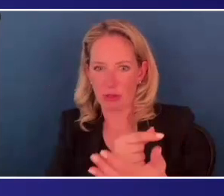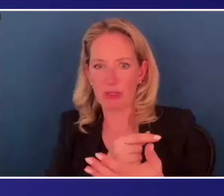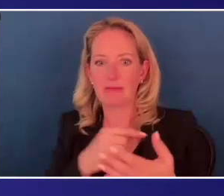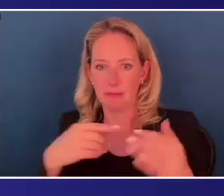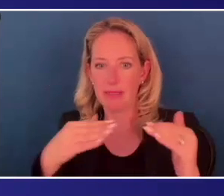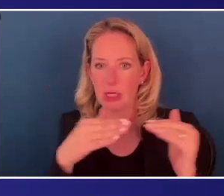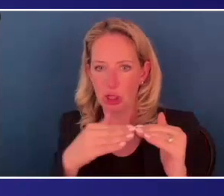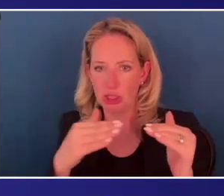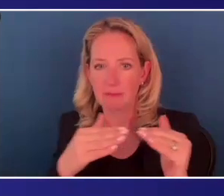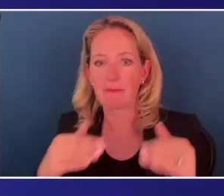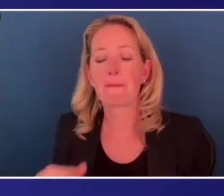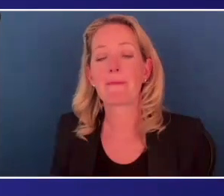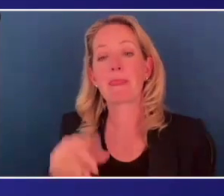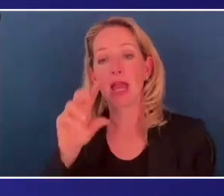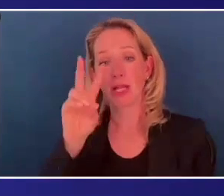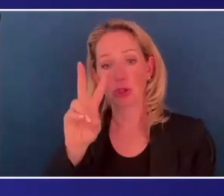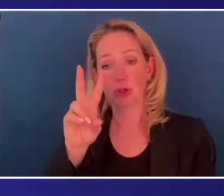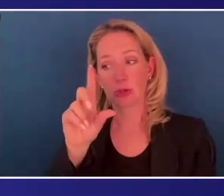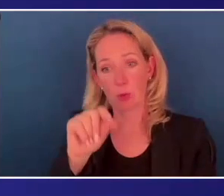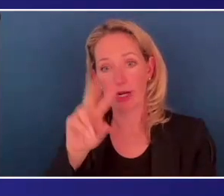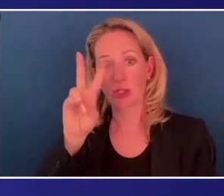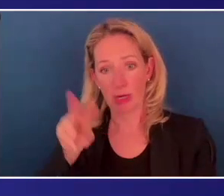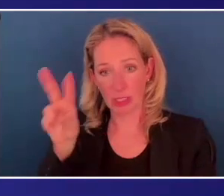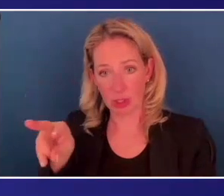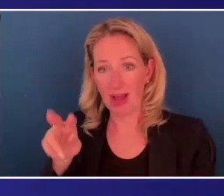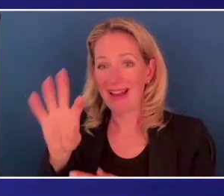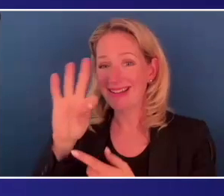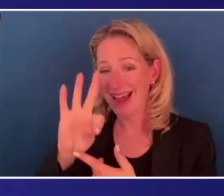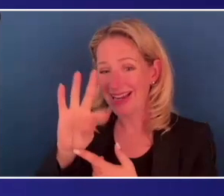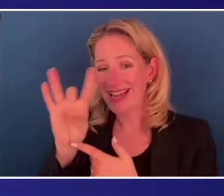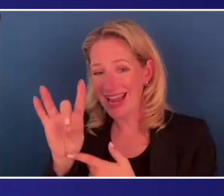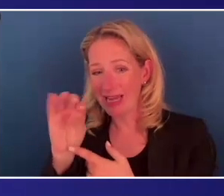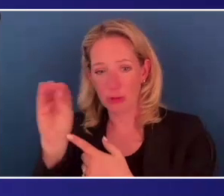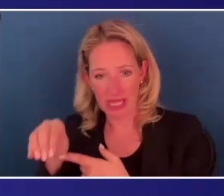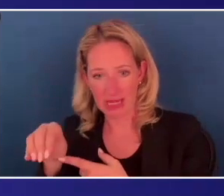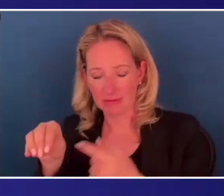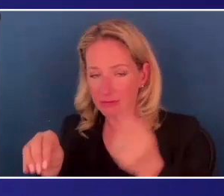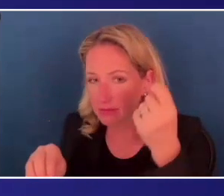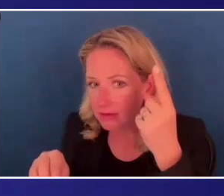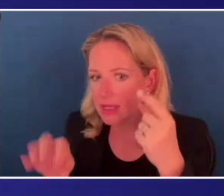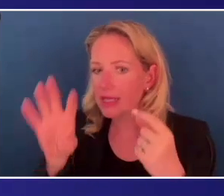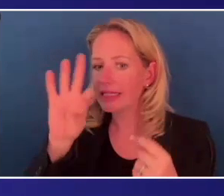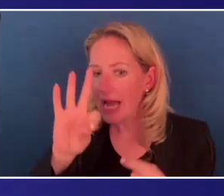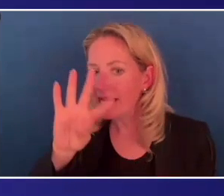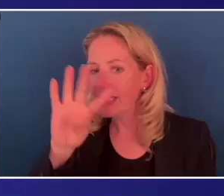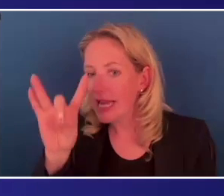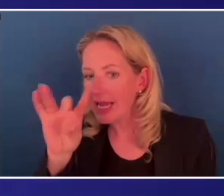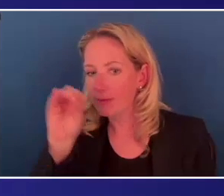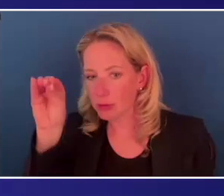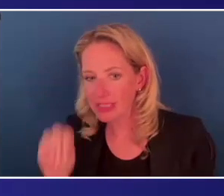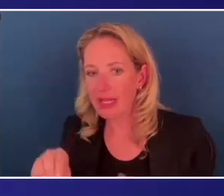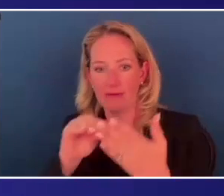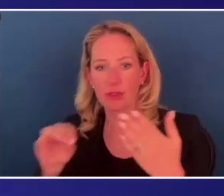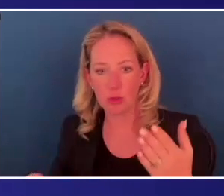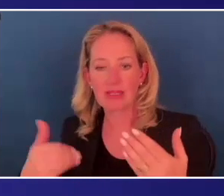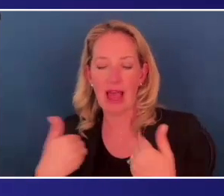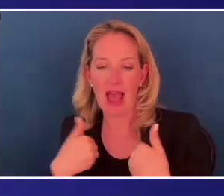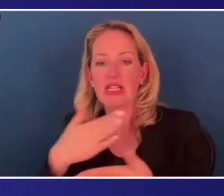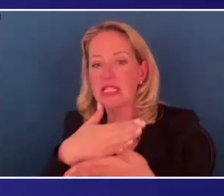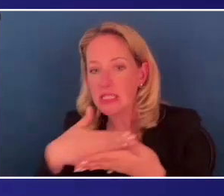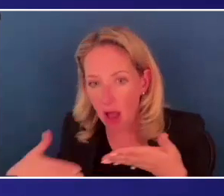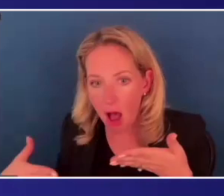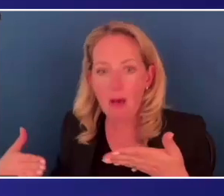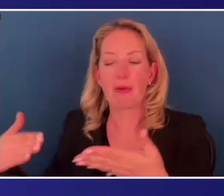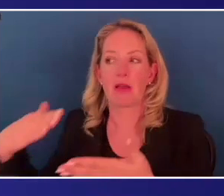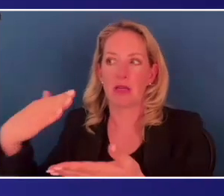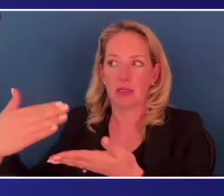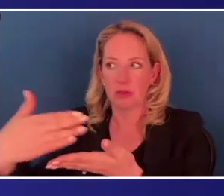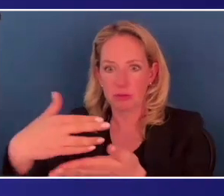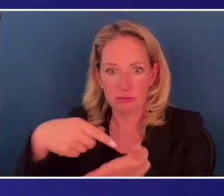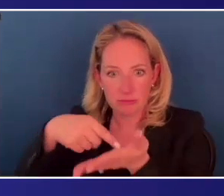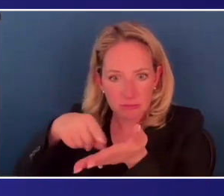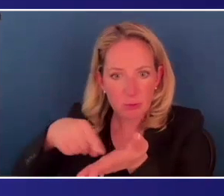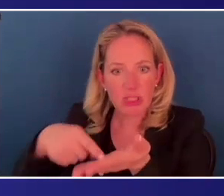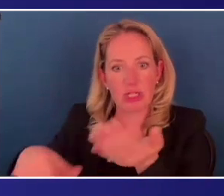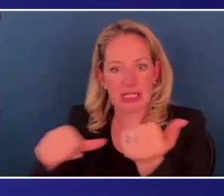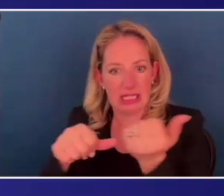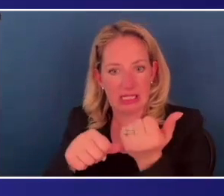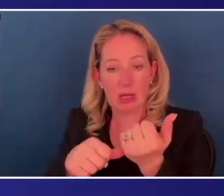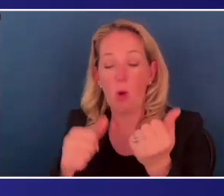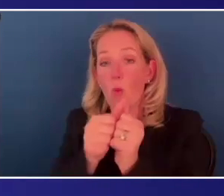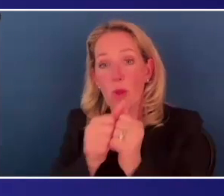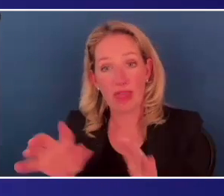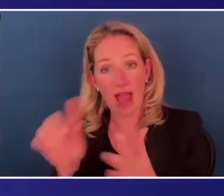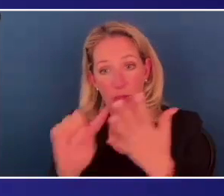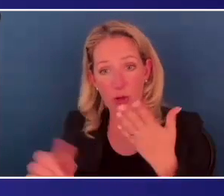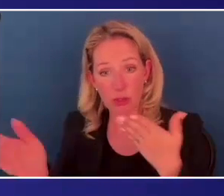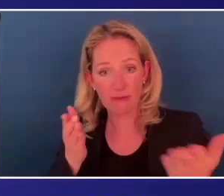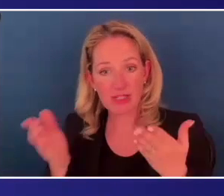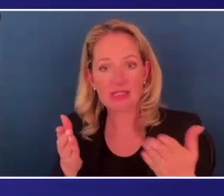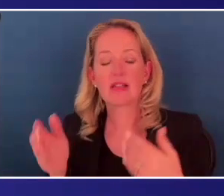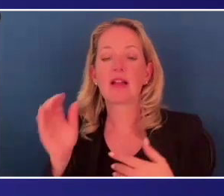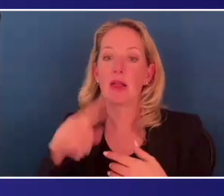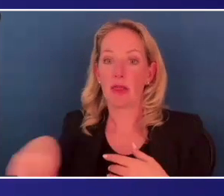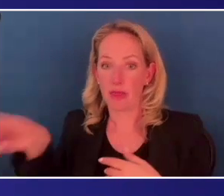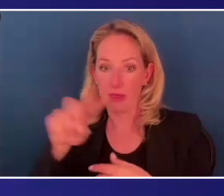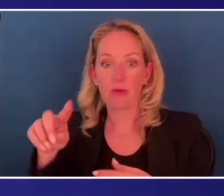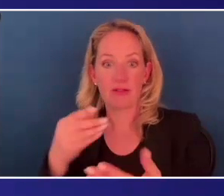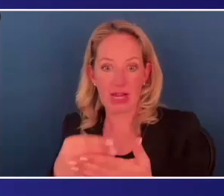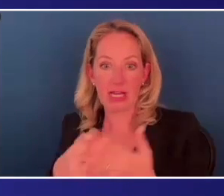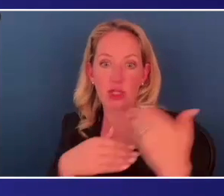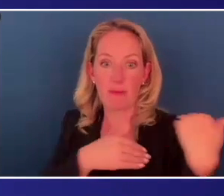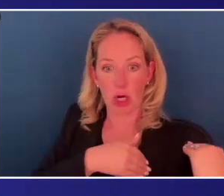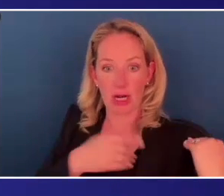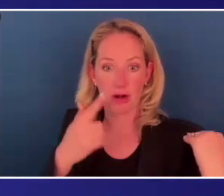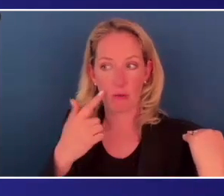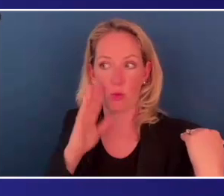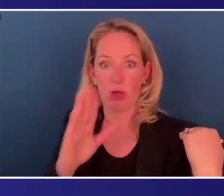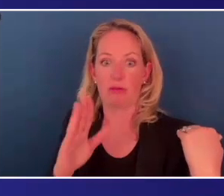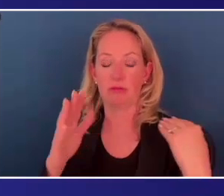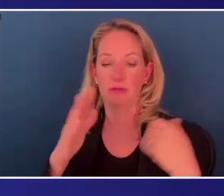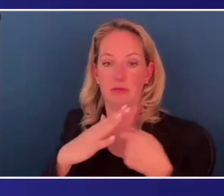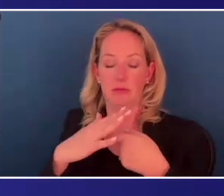98% of students receive some form of tuition assistance. For without these services most including myself. Would weigh that financial burden on ourselves and ultimately our futures.